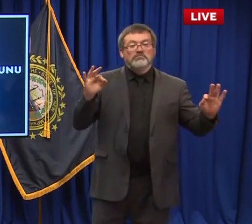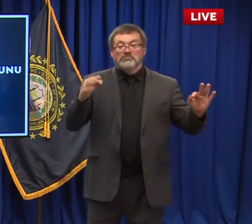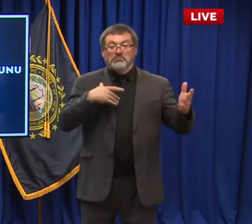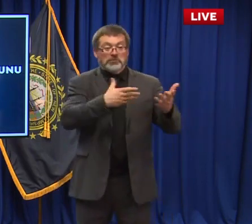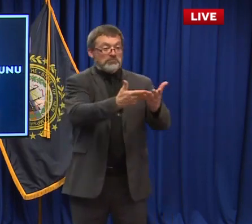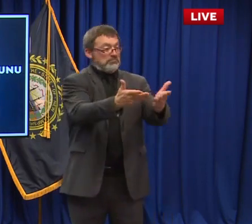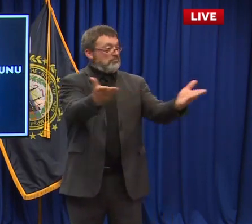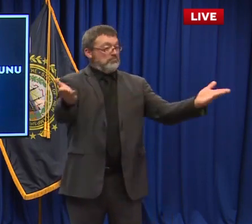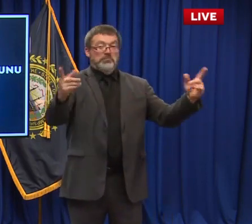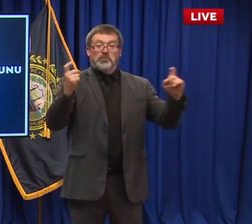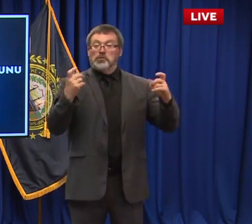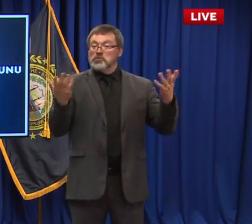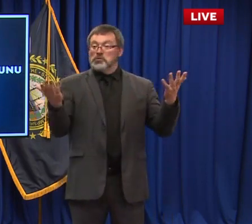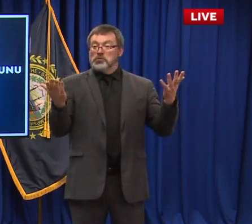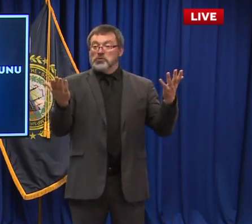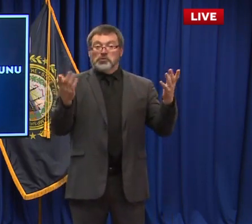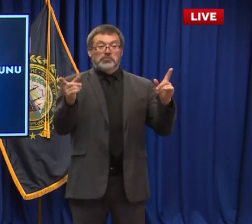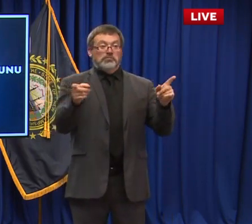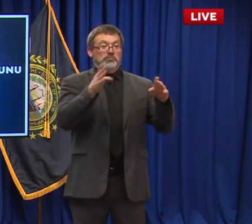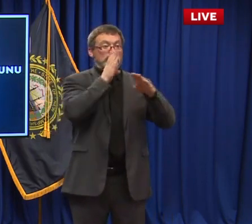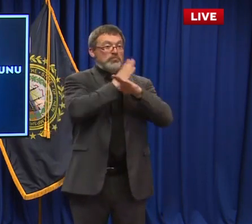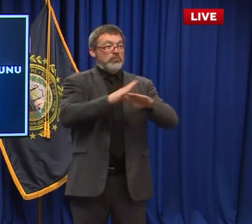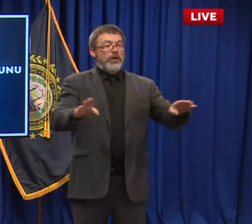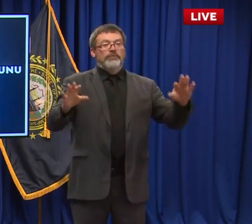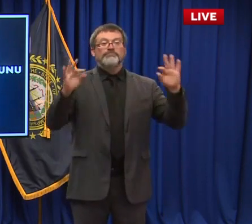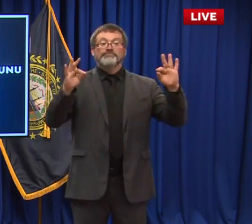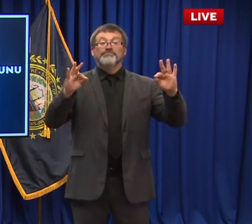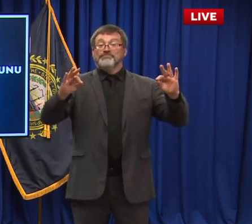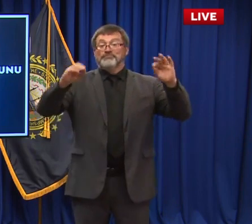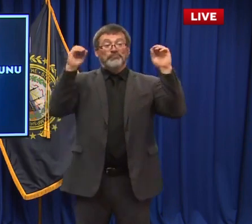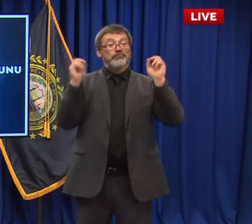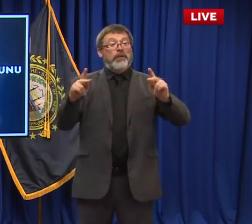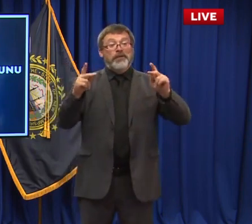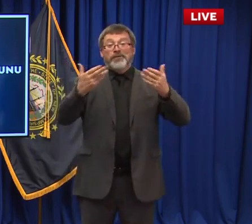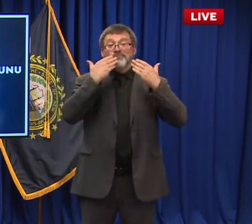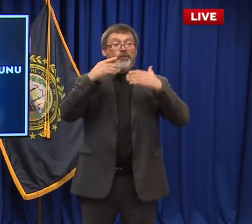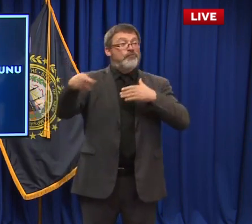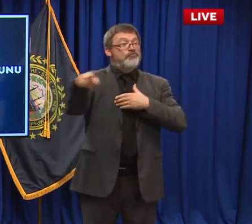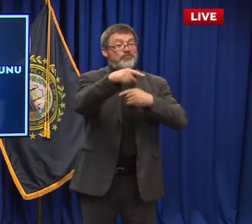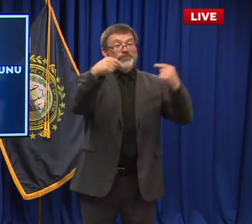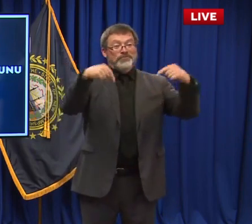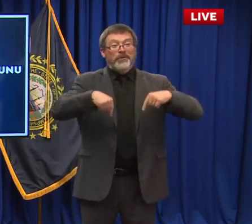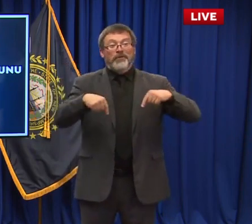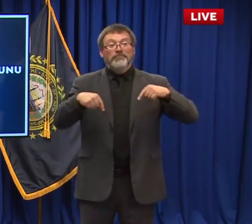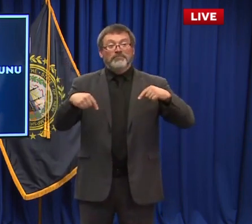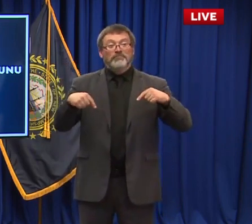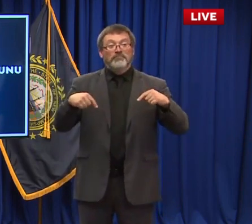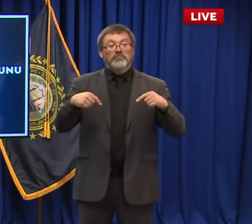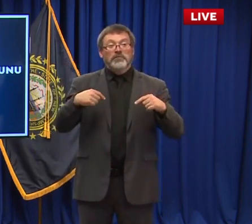THAT IS IT FOR THE PHONE? OK, GREAT. ANY OTHER QUESTIONS HERE? OK.